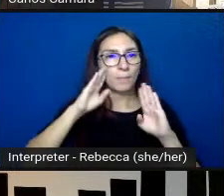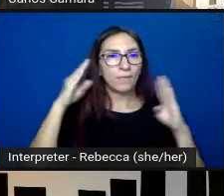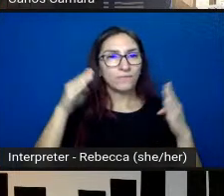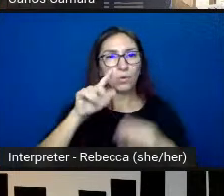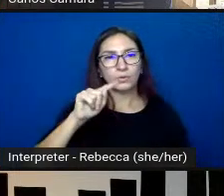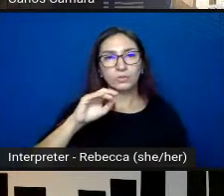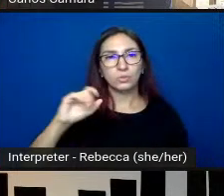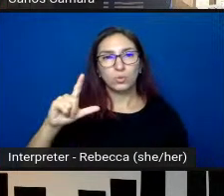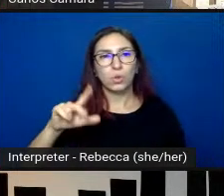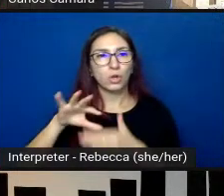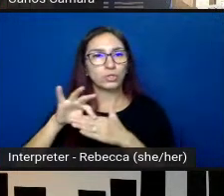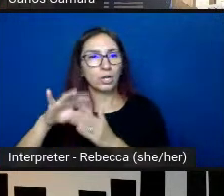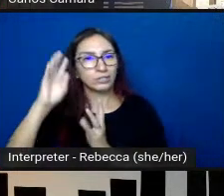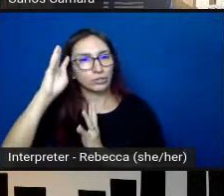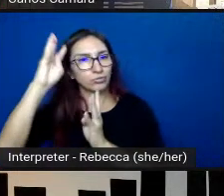Expect that is great. I think Amber was